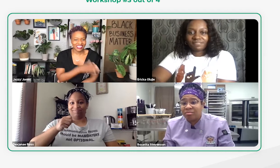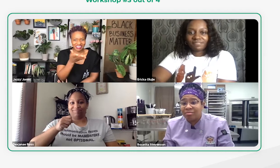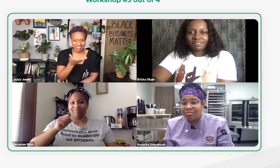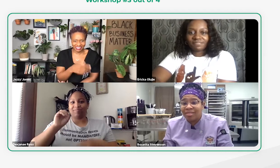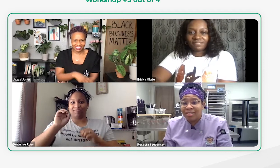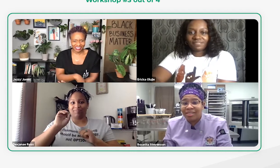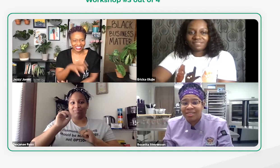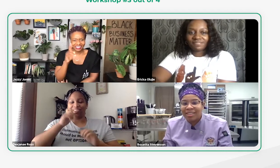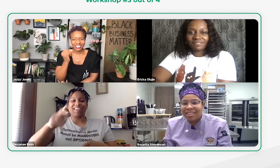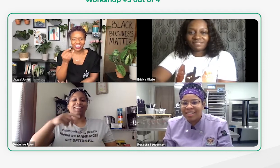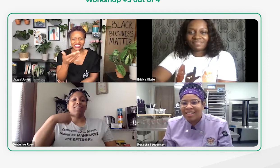Do you want to go first? >> Rosetta